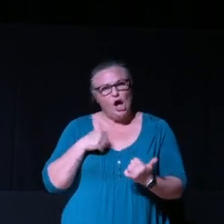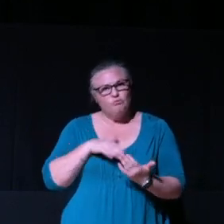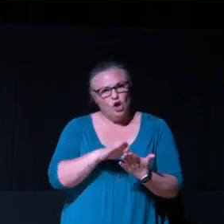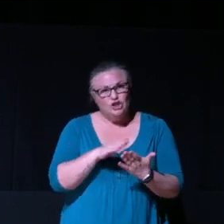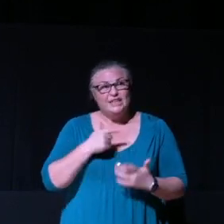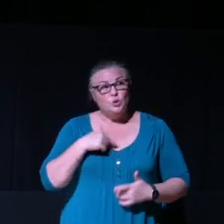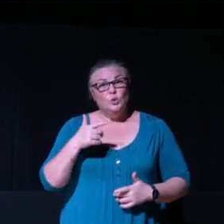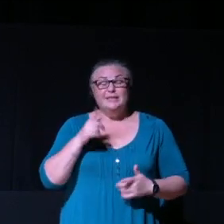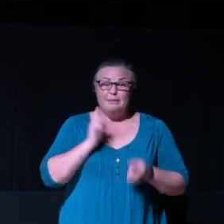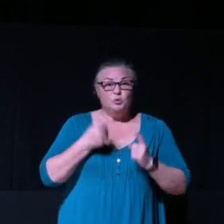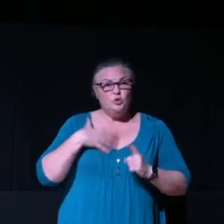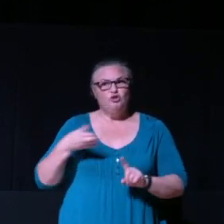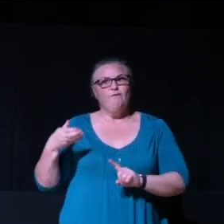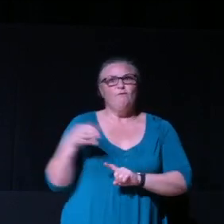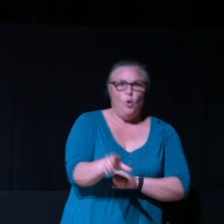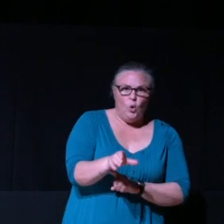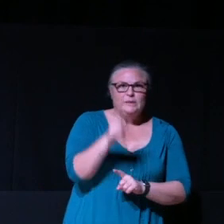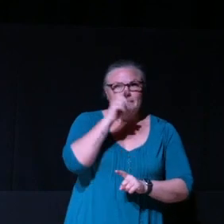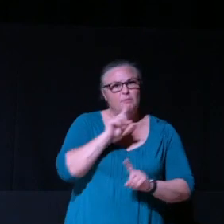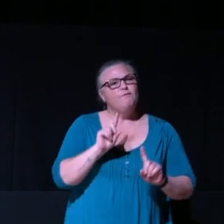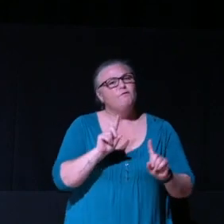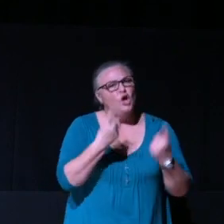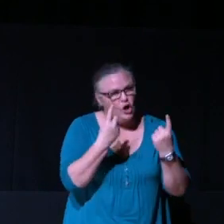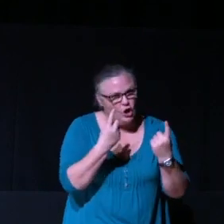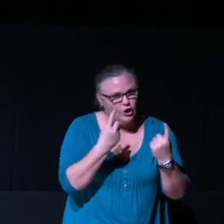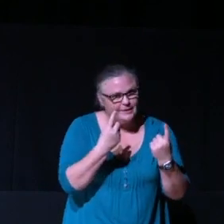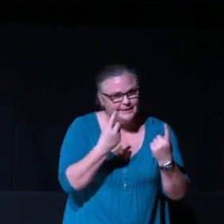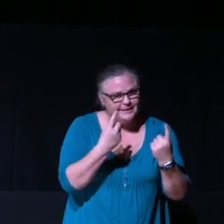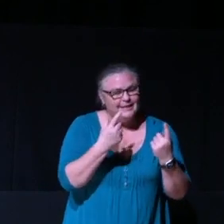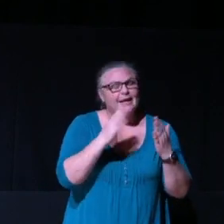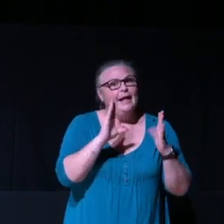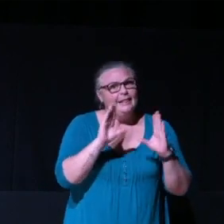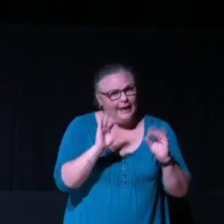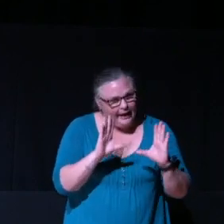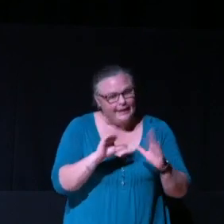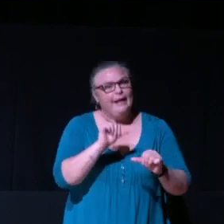when they, then representation, there's no, then we will continue to get sort of all white,